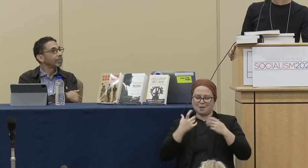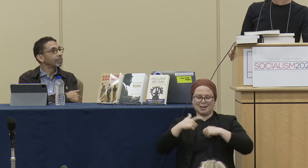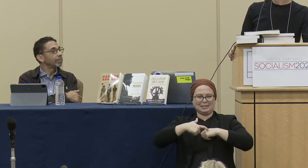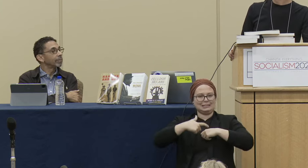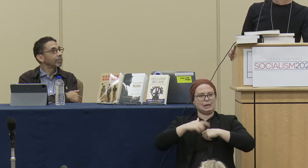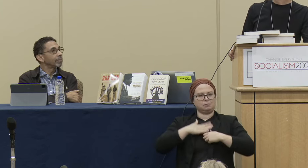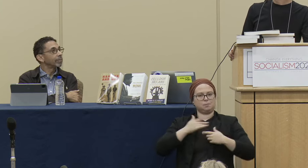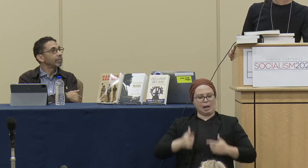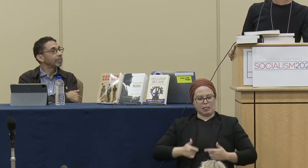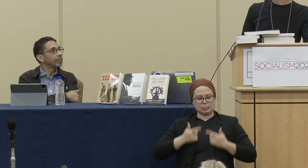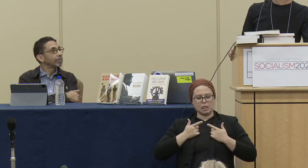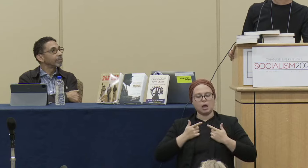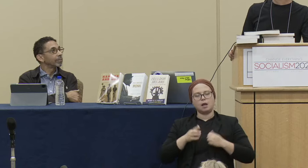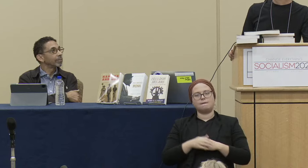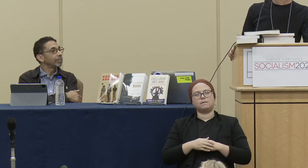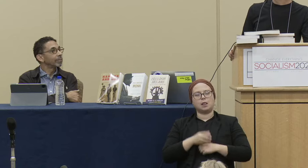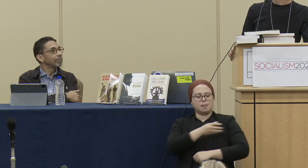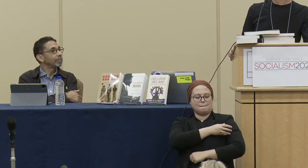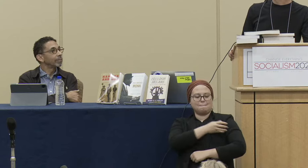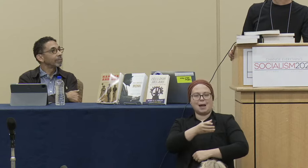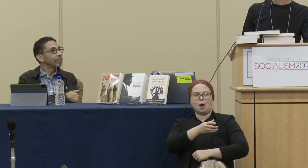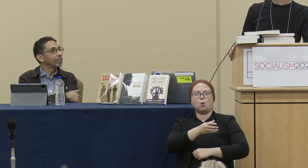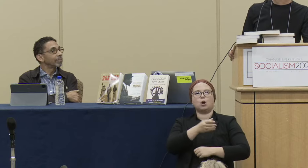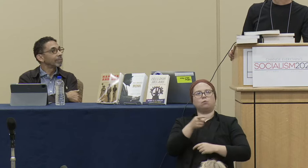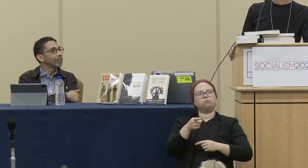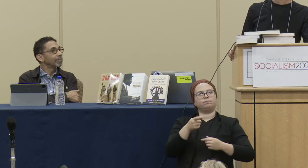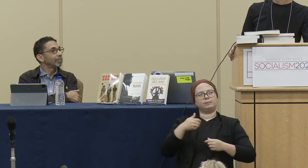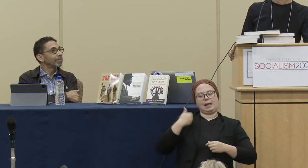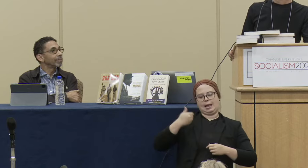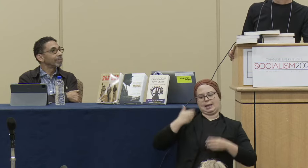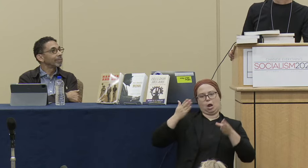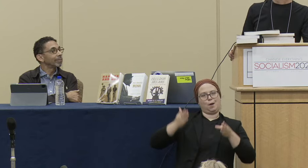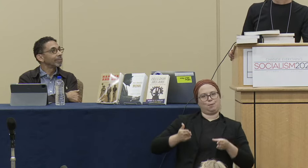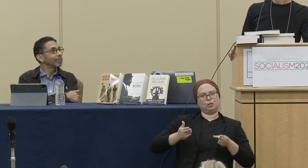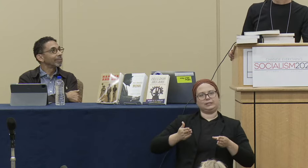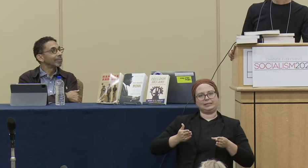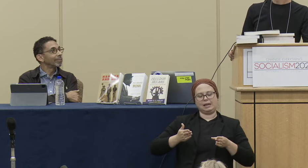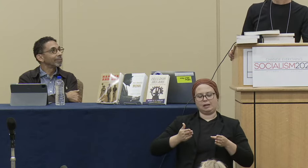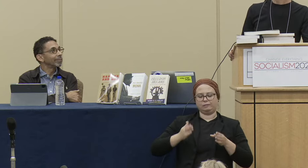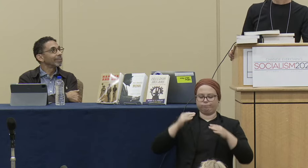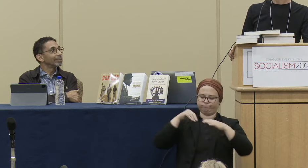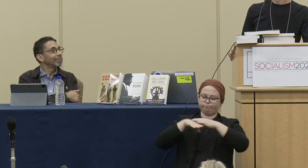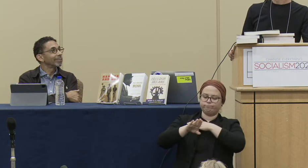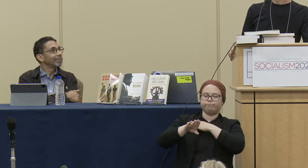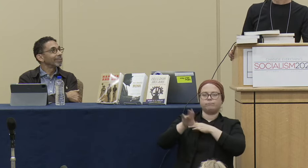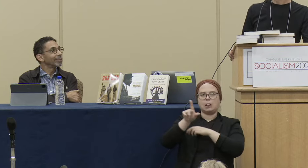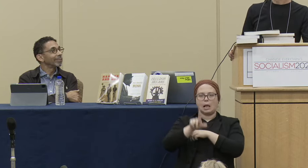told this story that I've come back to many times in my life about the power of being a young person and going into a